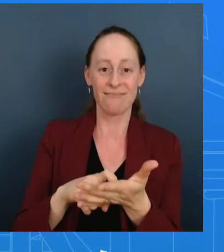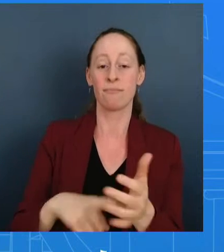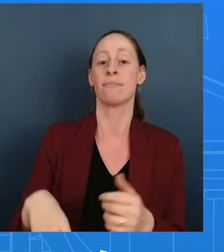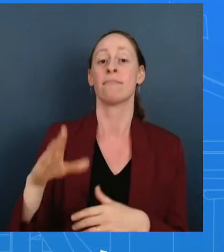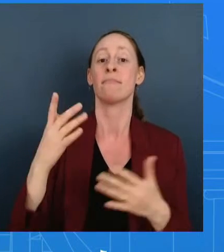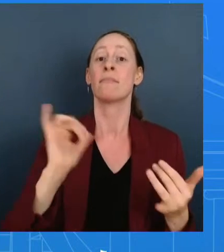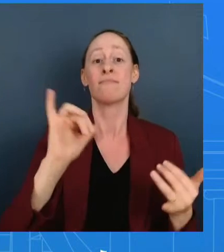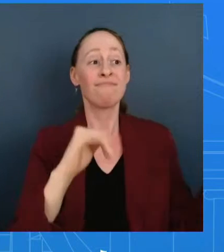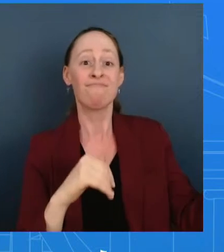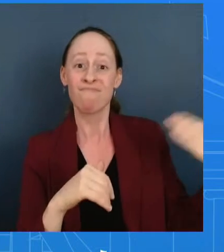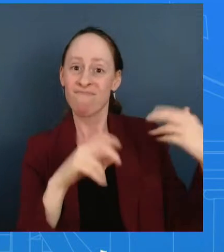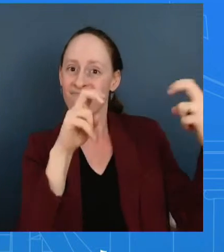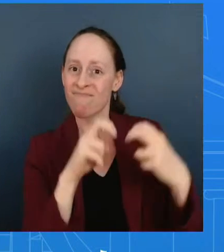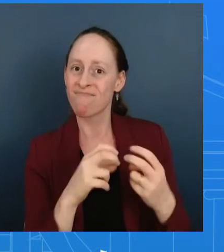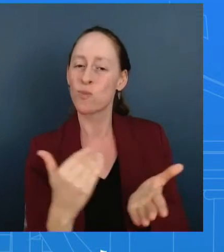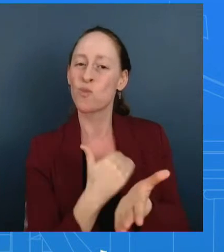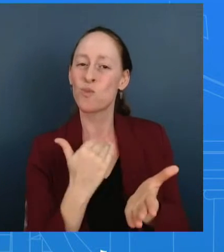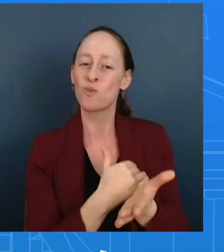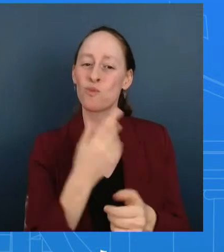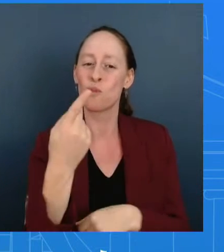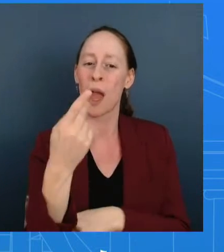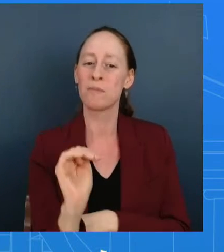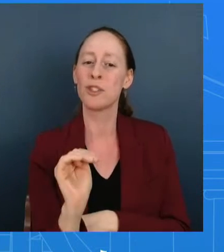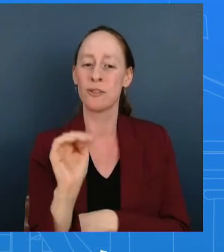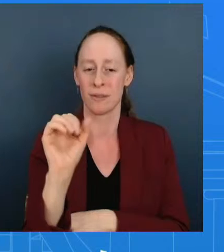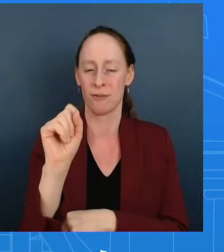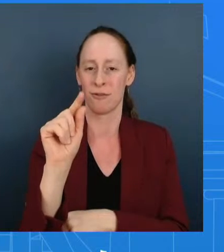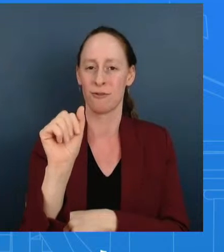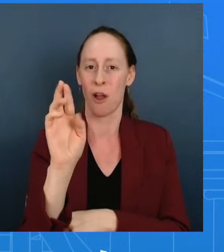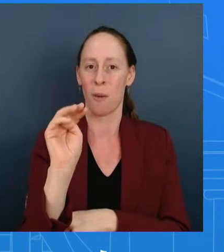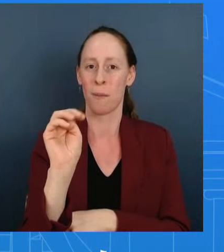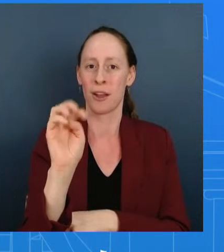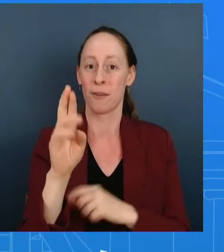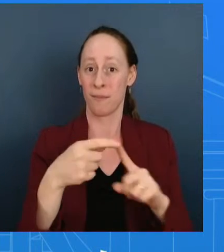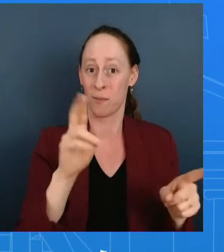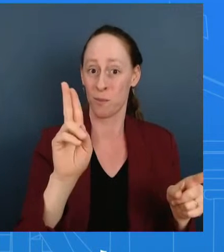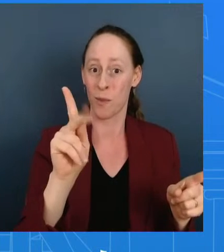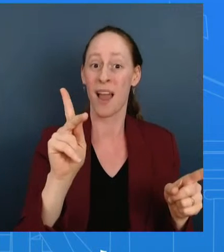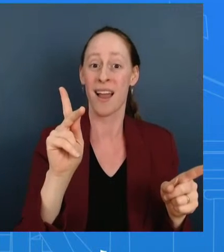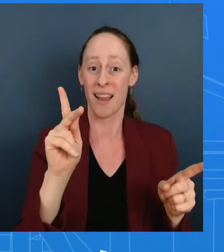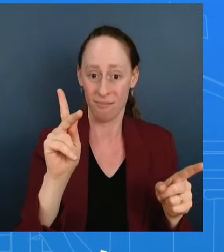with the 32 members of the Alliance at the Convention Center. And then later that evening, he and Dr. Biden will host